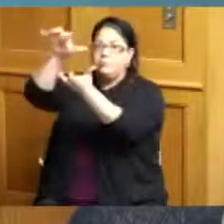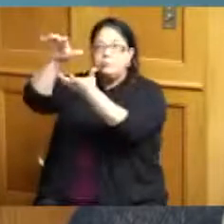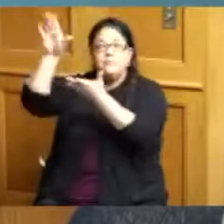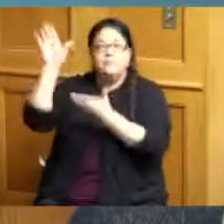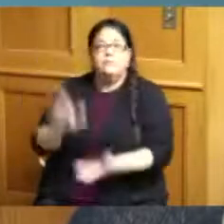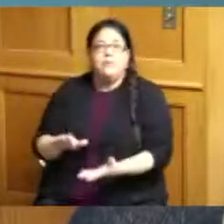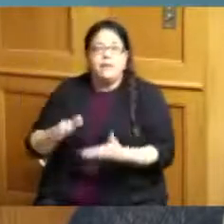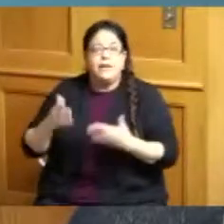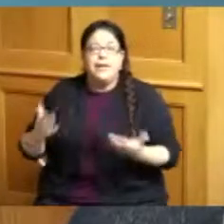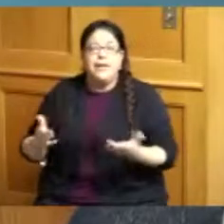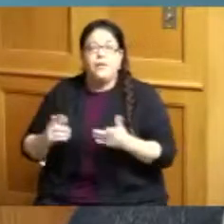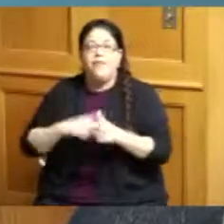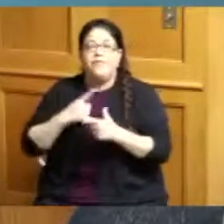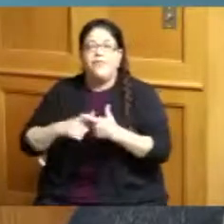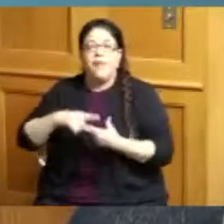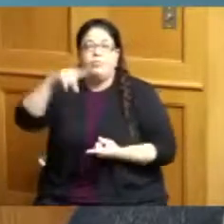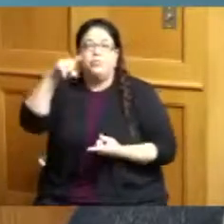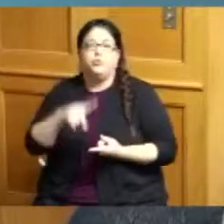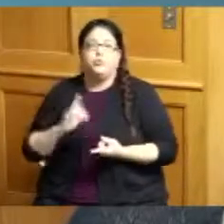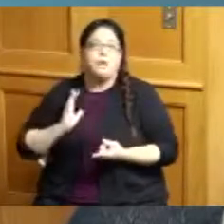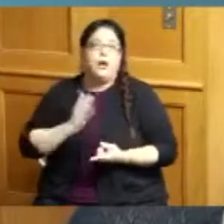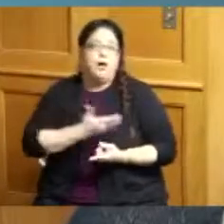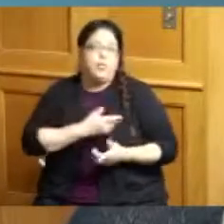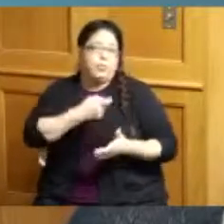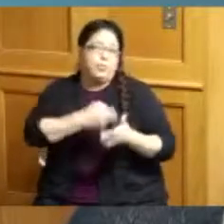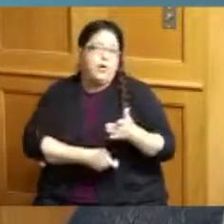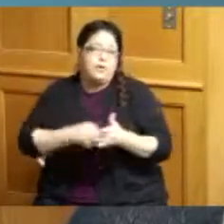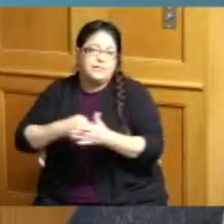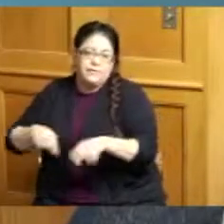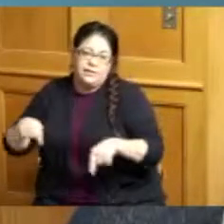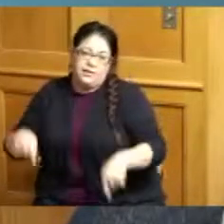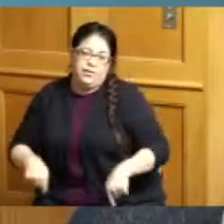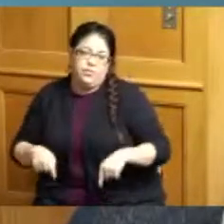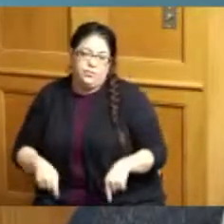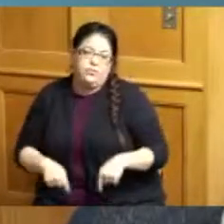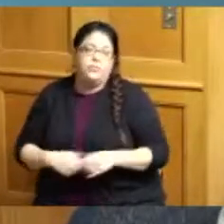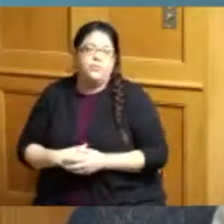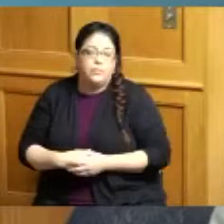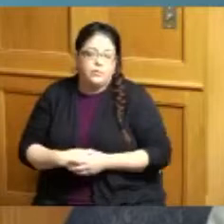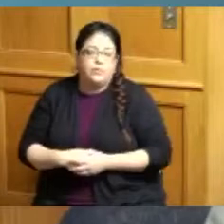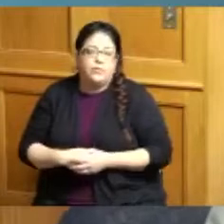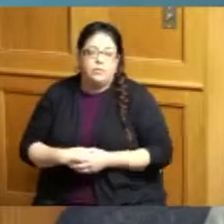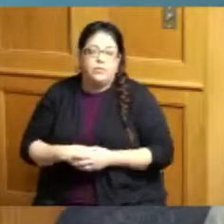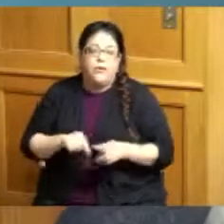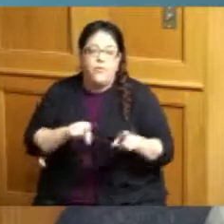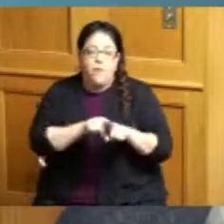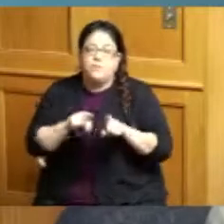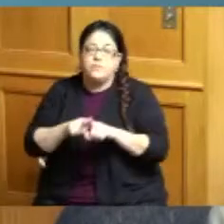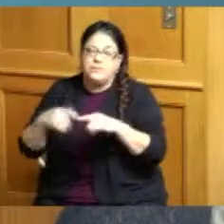outside money we could reduce the cost cost of folks here but also provide the services so very